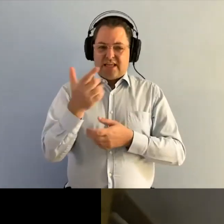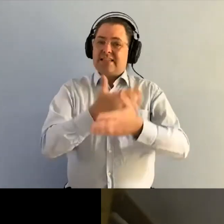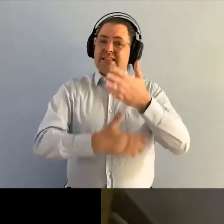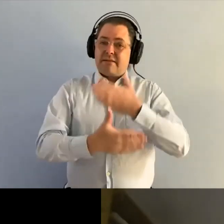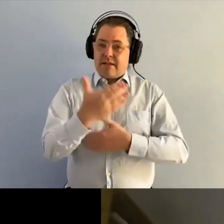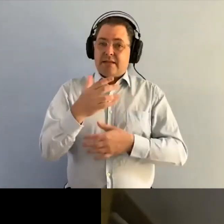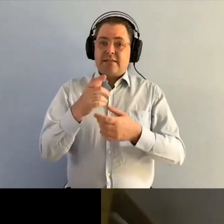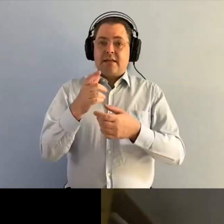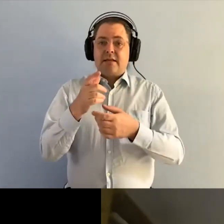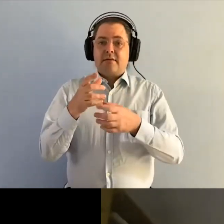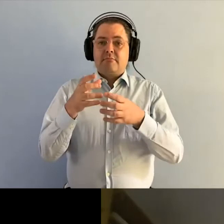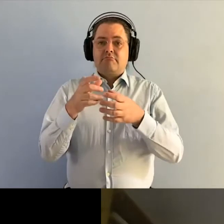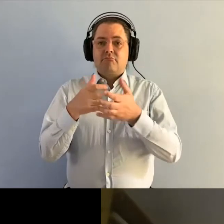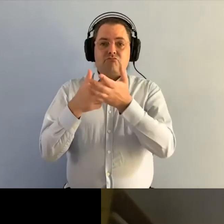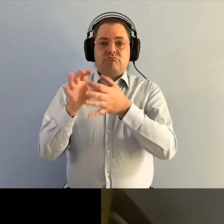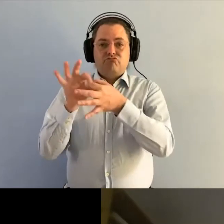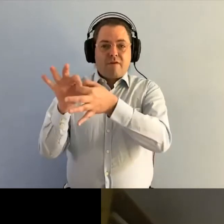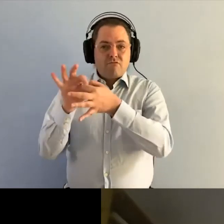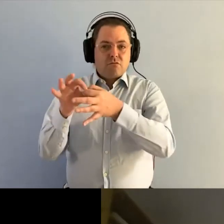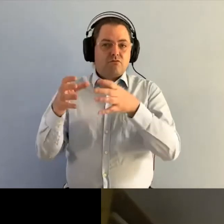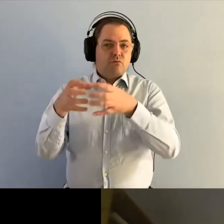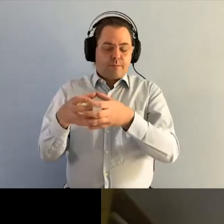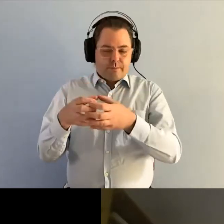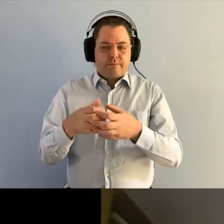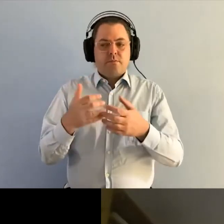. I'm Christian Modino-Hok I'm one